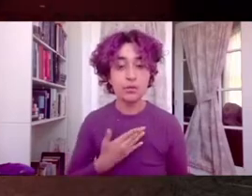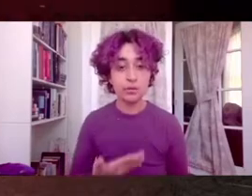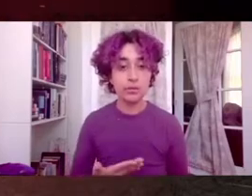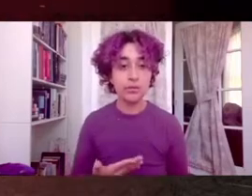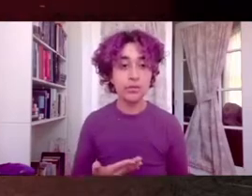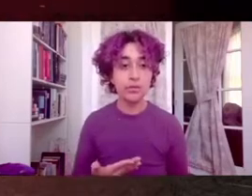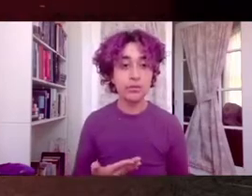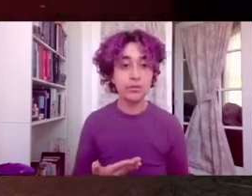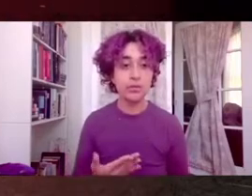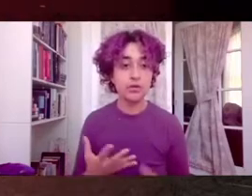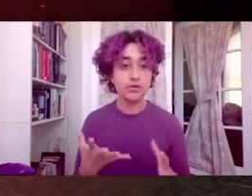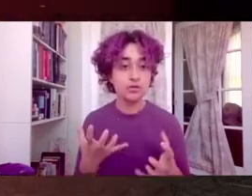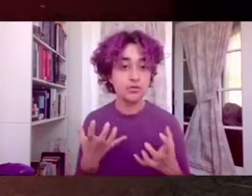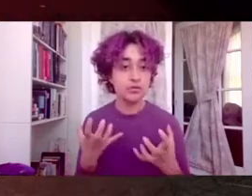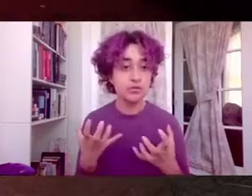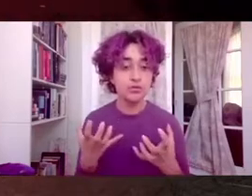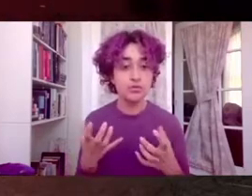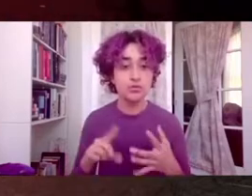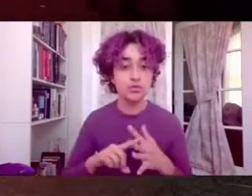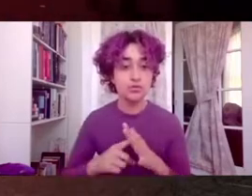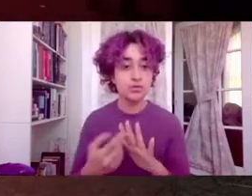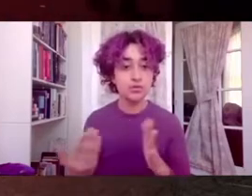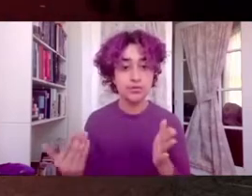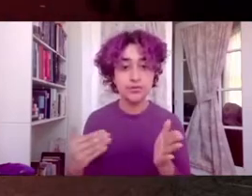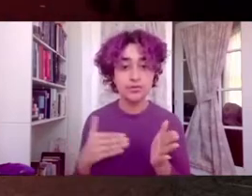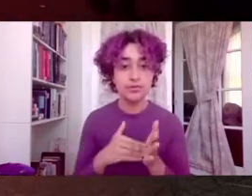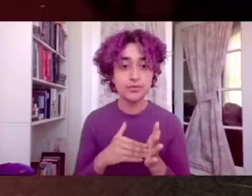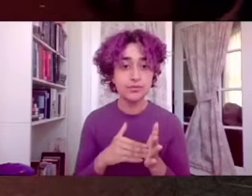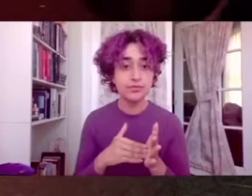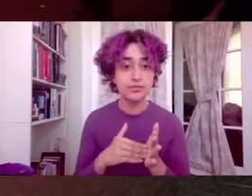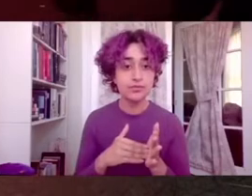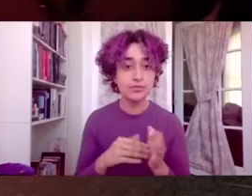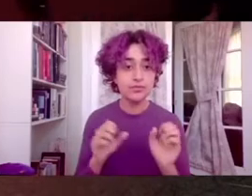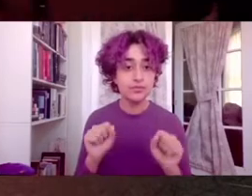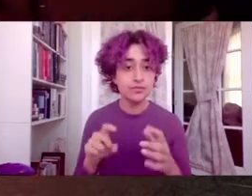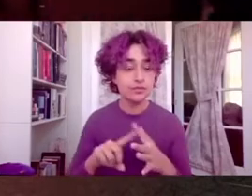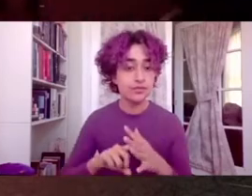Just want to stop and take stalk of who I am